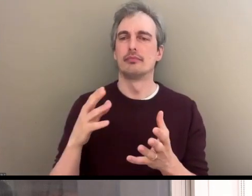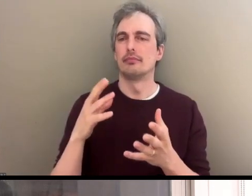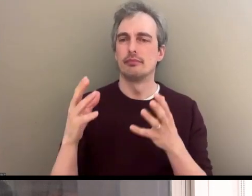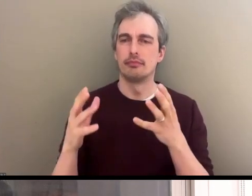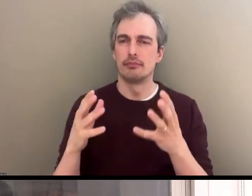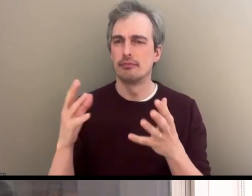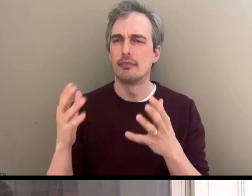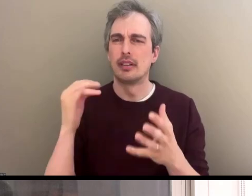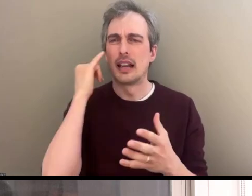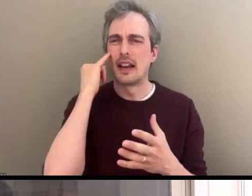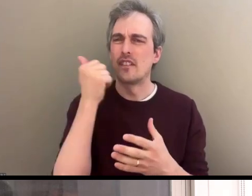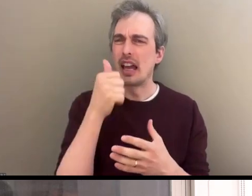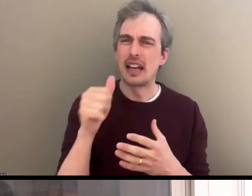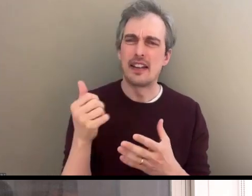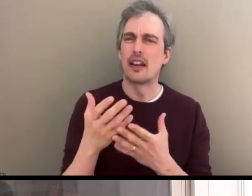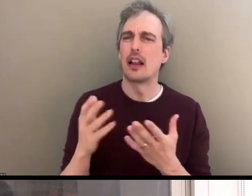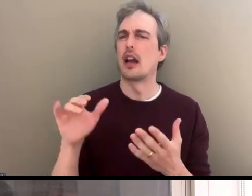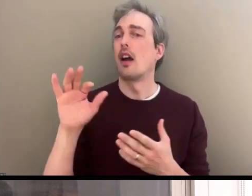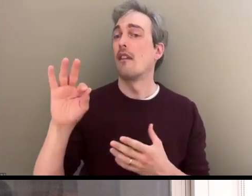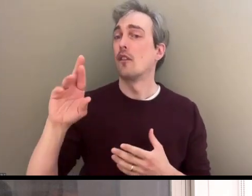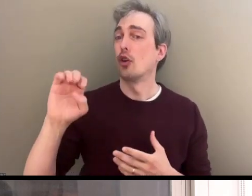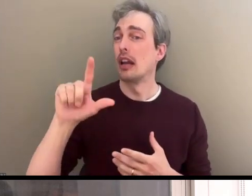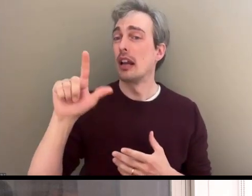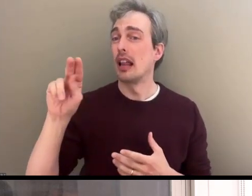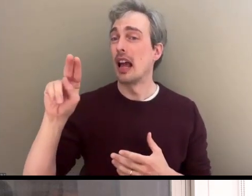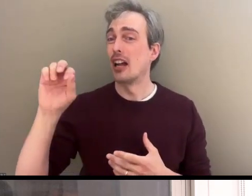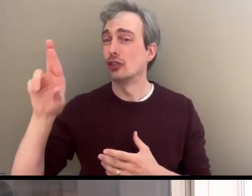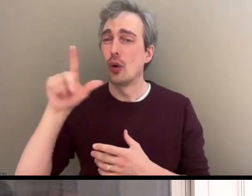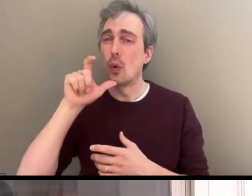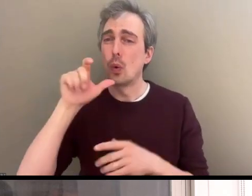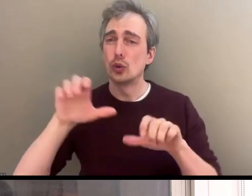a freelancer who's like doing testing that can access some sort of a list.